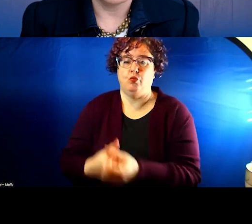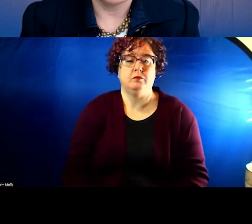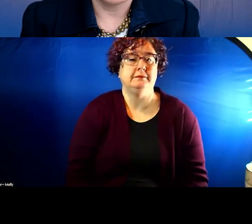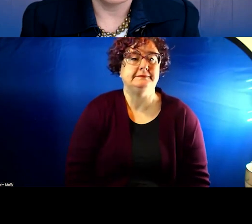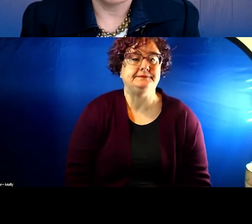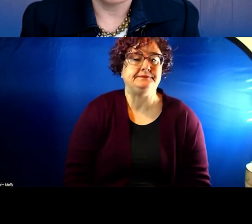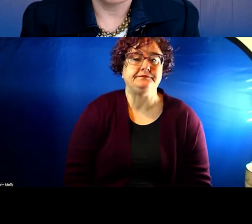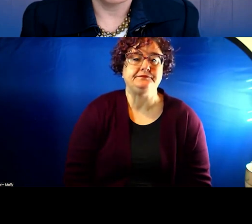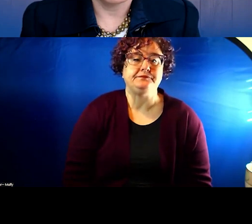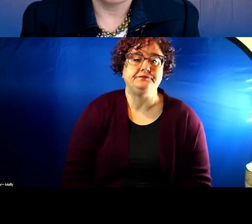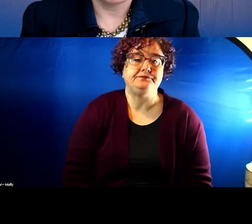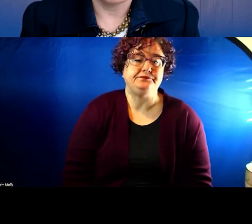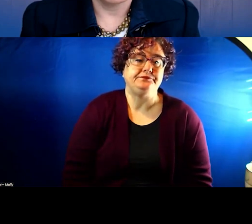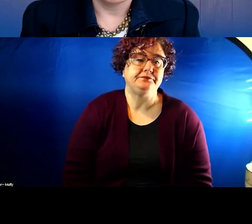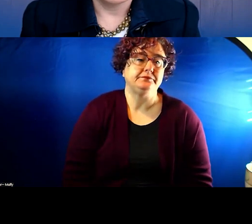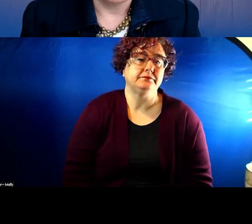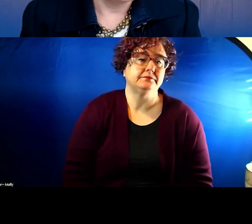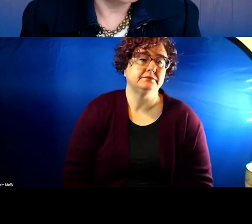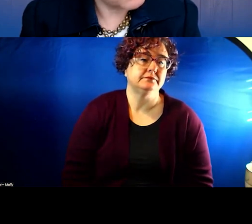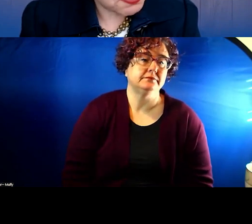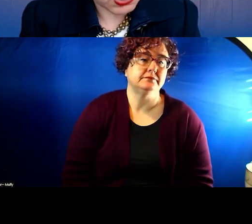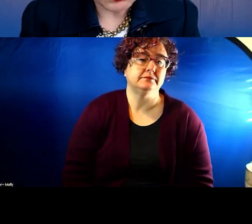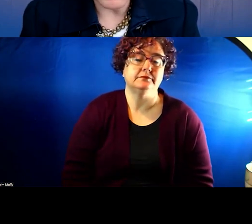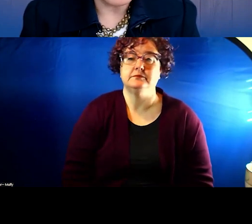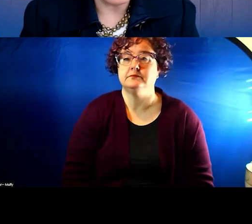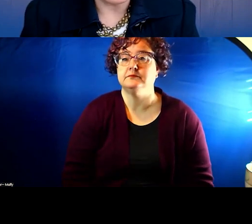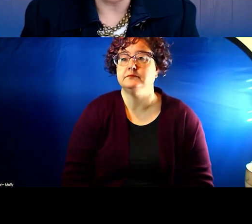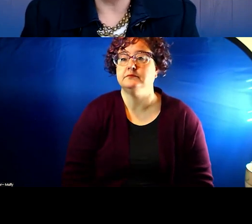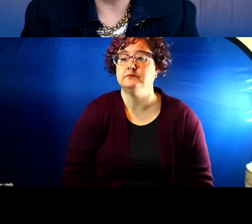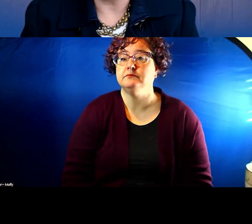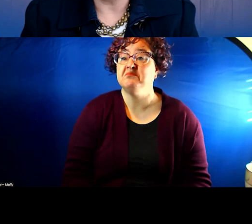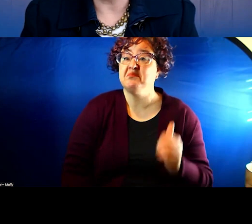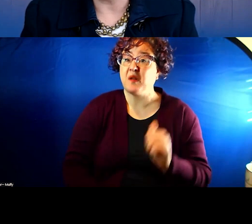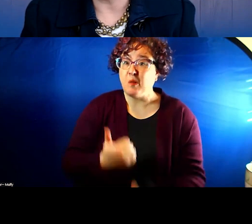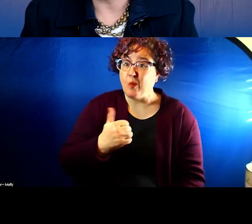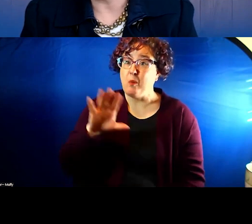FOR THE MOST PART, 988 IS GETTING MOSTLY GOOD REVIEWS.